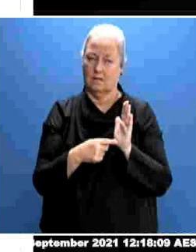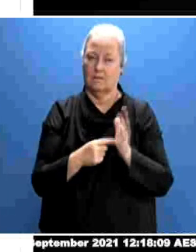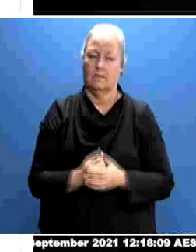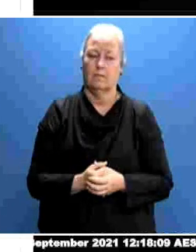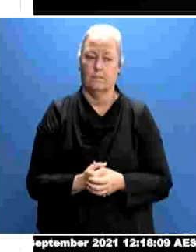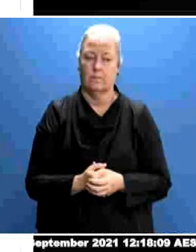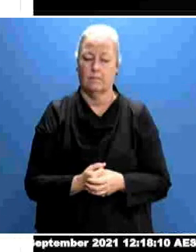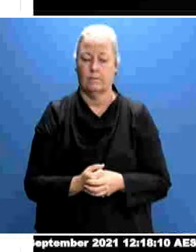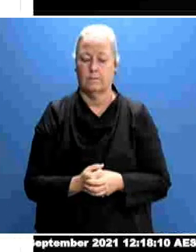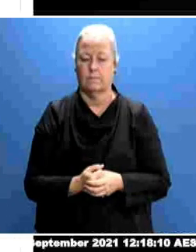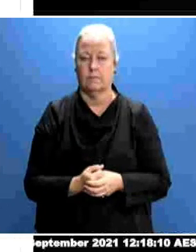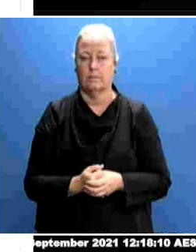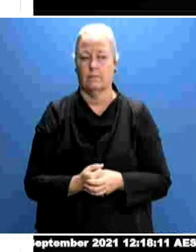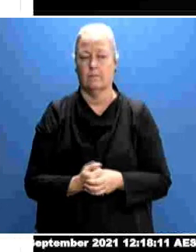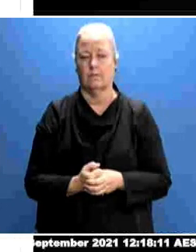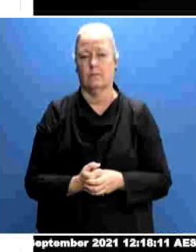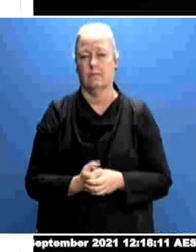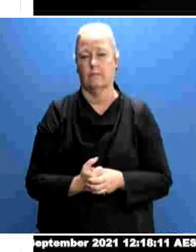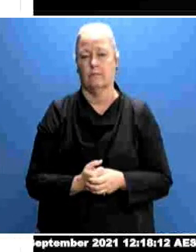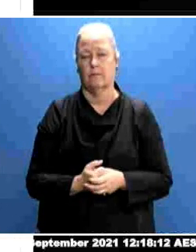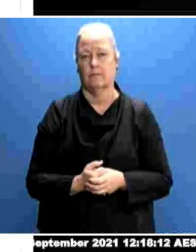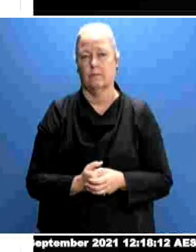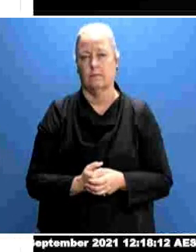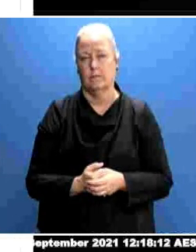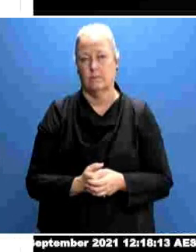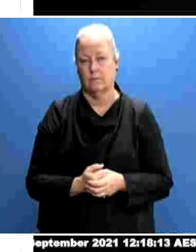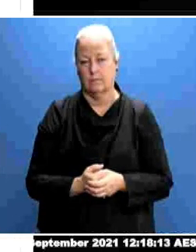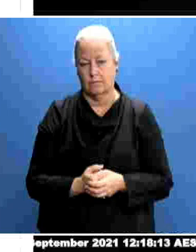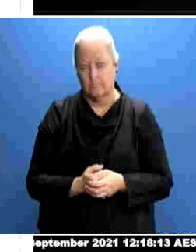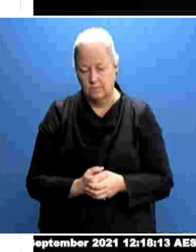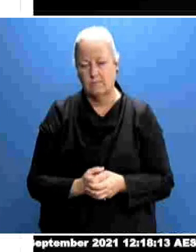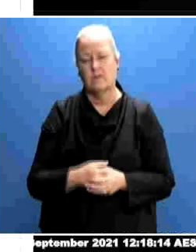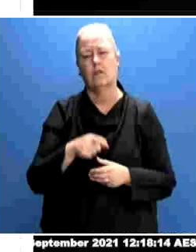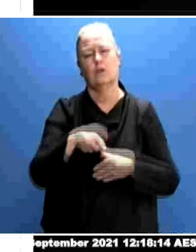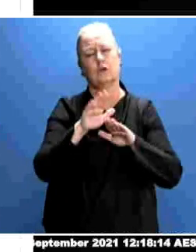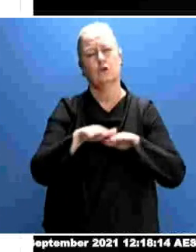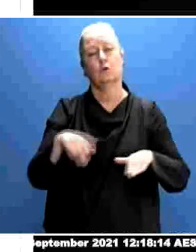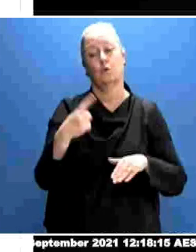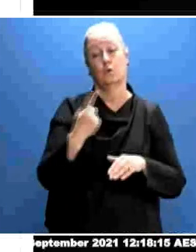of the sort of children that end up in these facilities are children